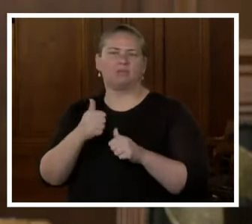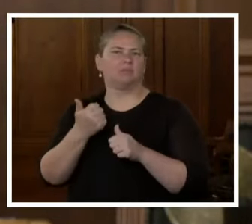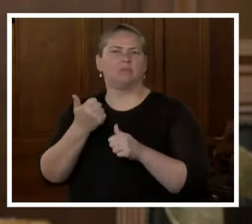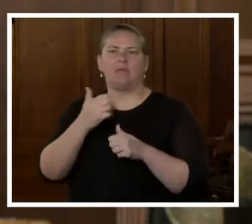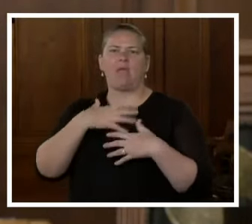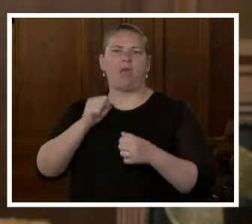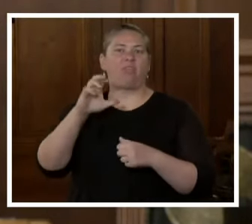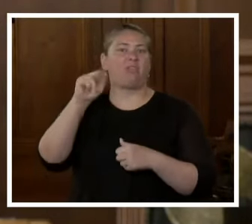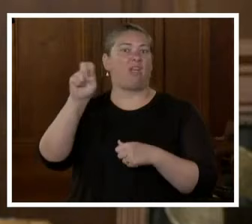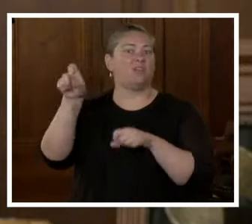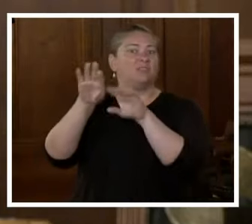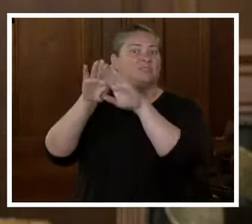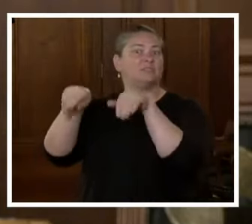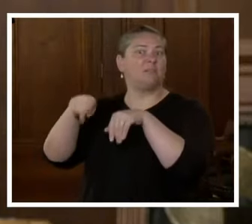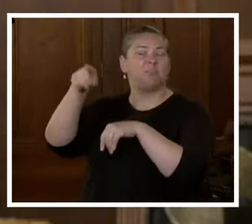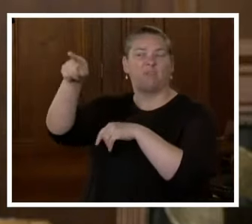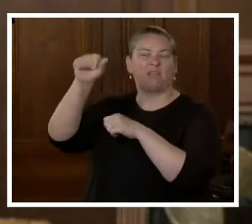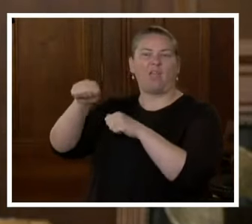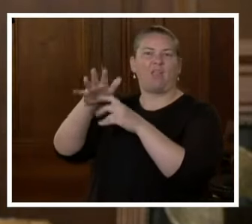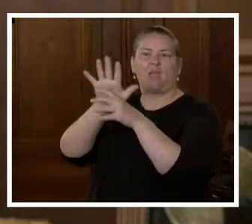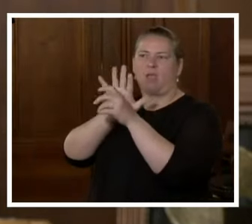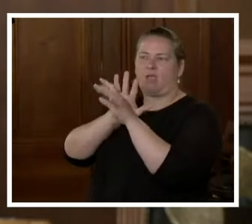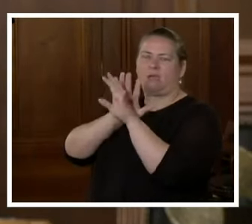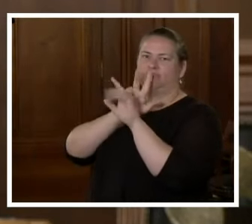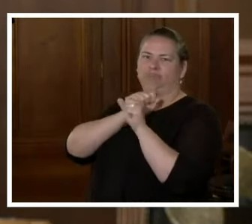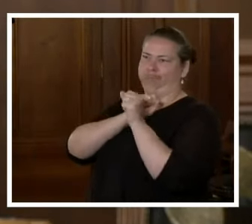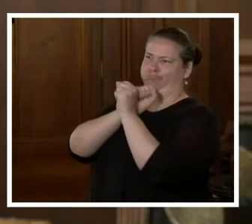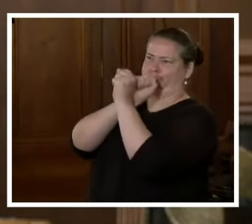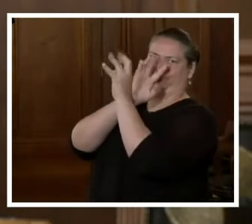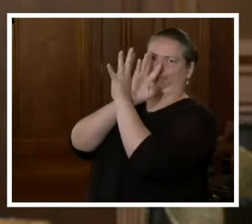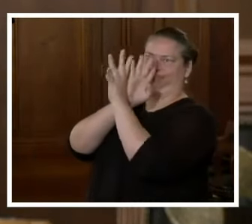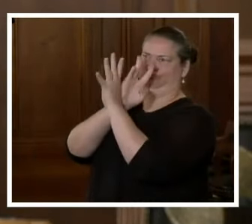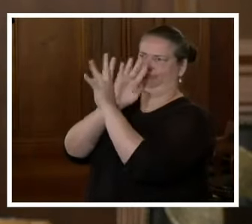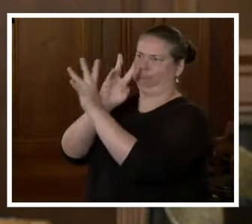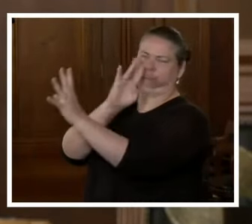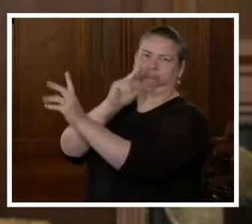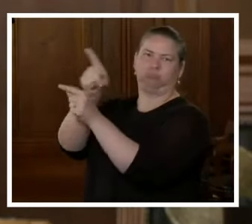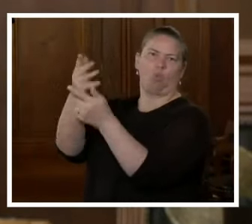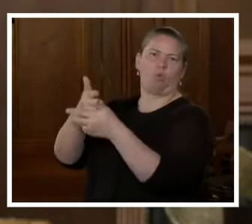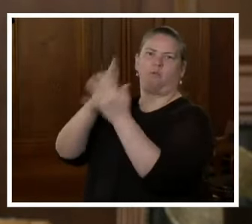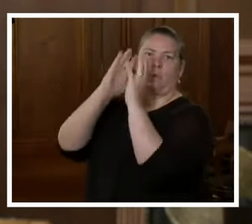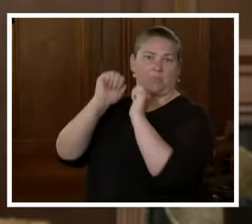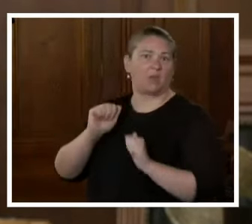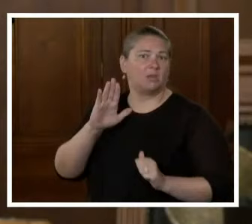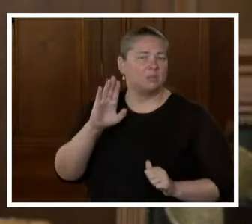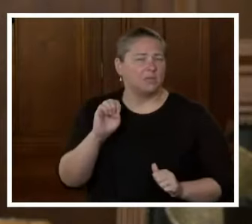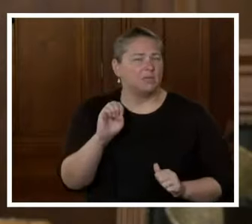HAVE TO HOPE THE STEPS WE'VE TAKEN TO PREPARE IN OTHER WAYS